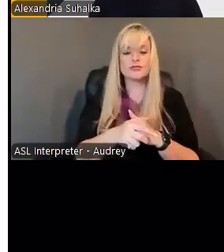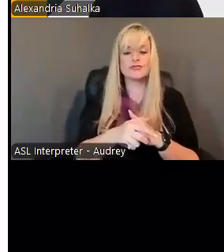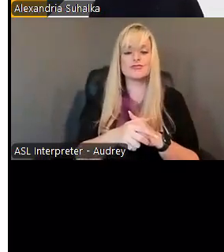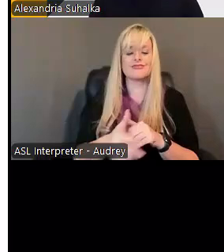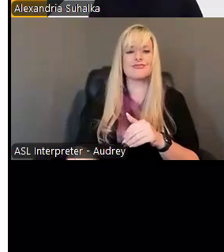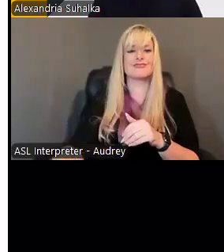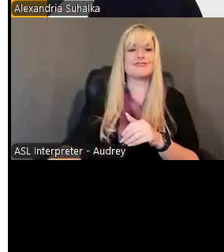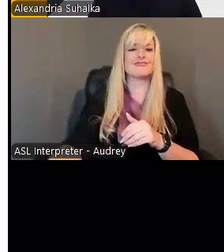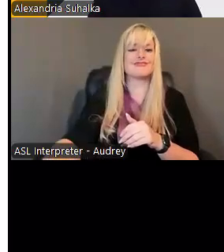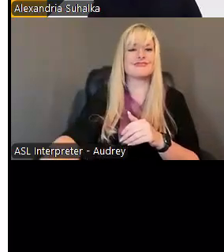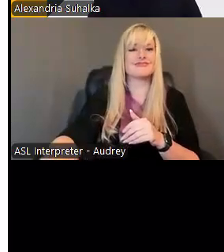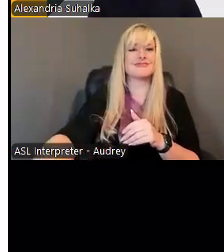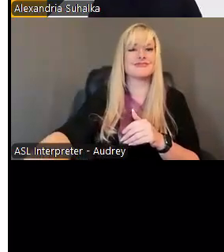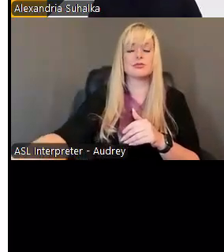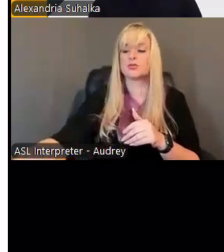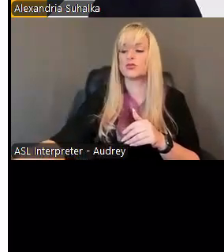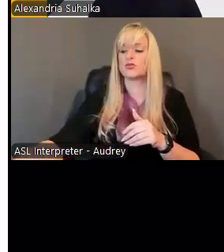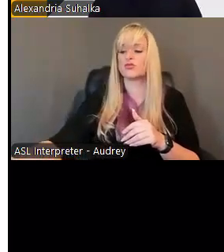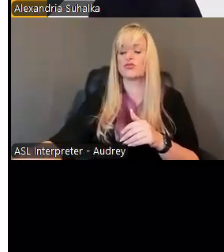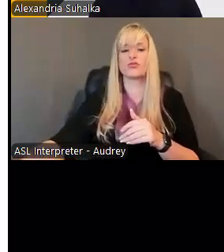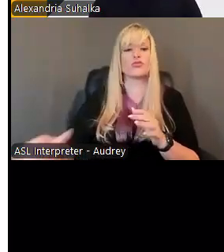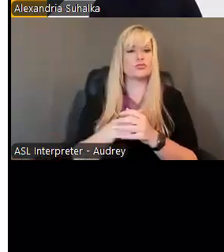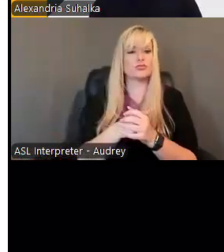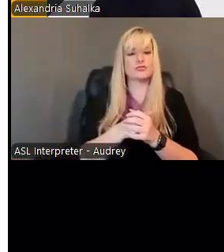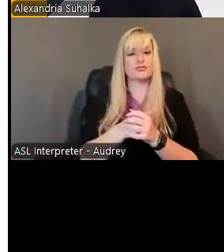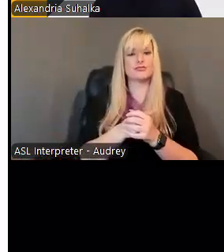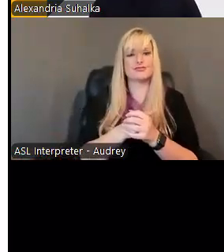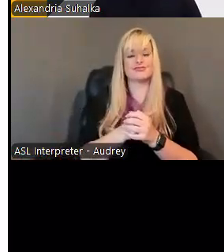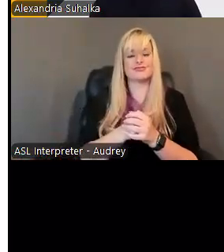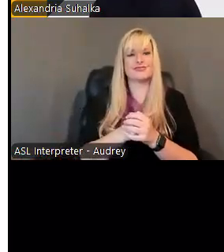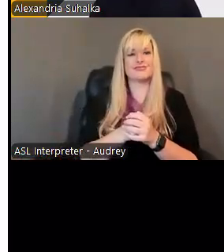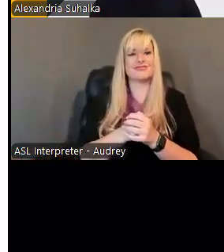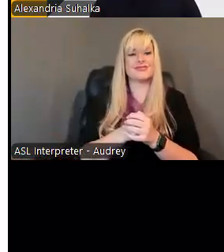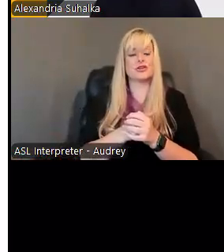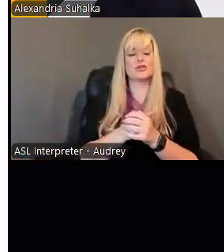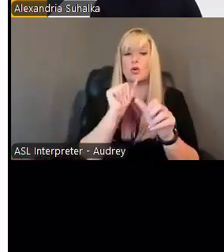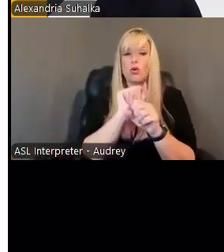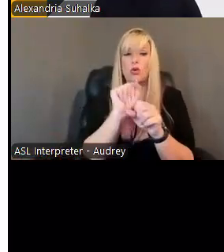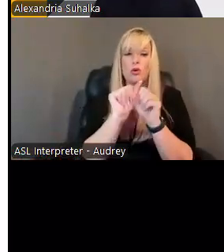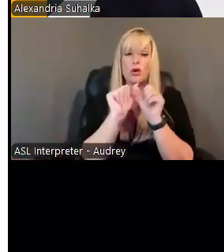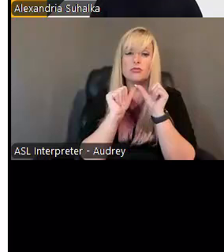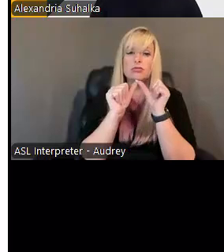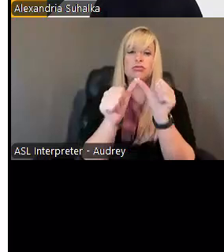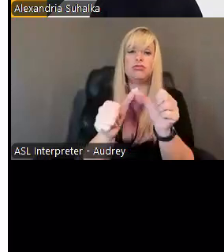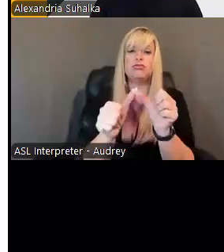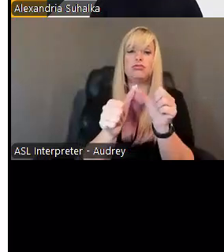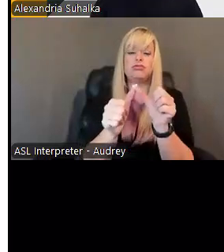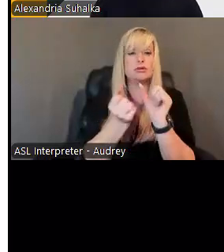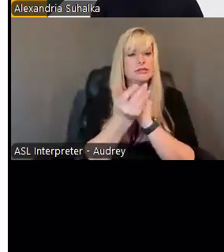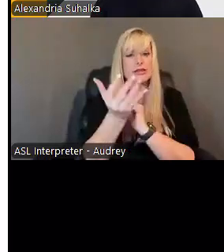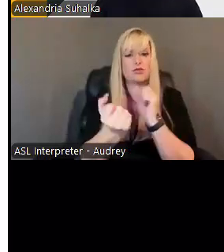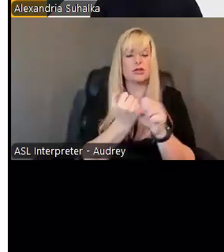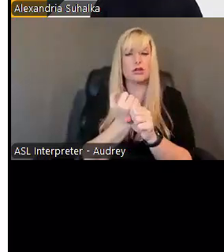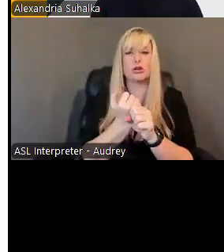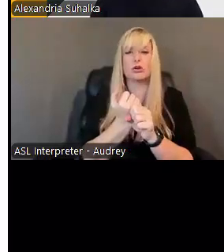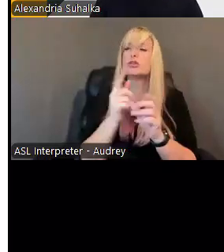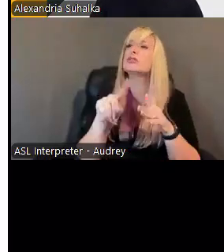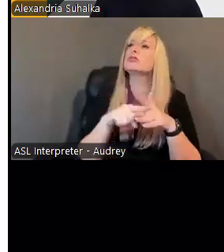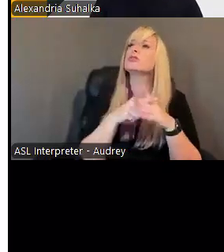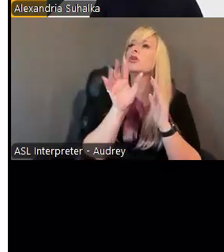Now the work that we did, it was over the course of several years, I want to say around 2017 that